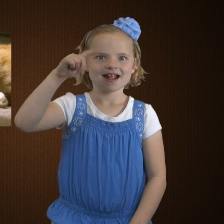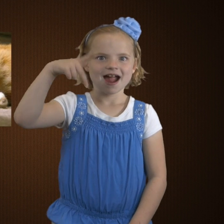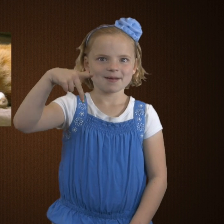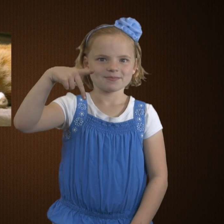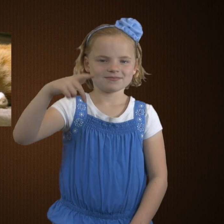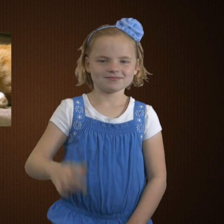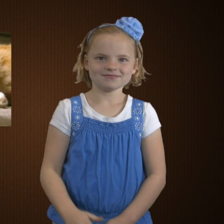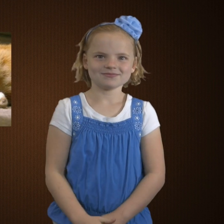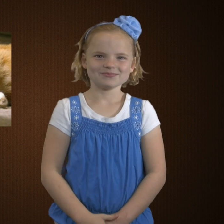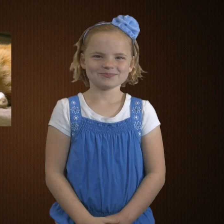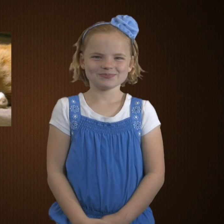Nap